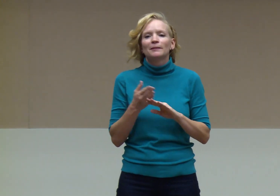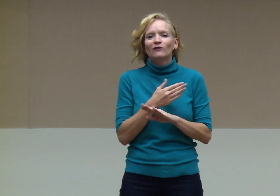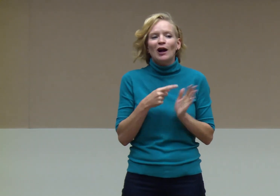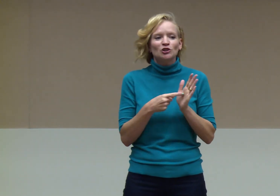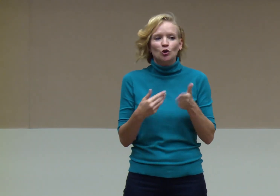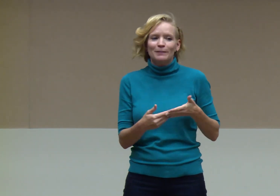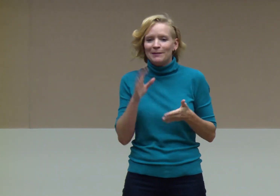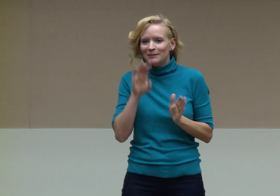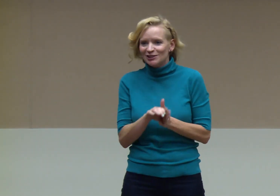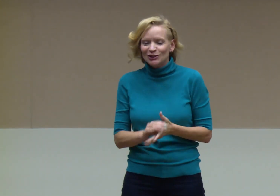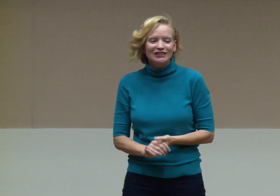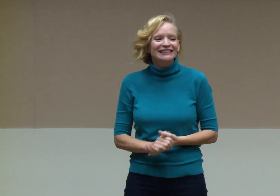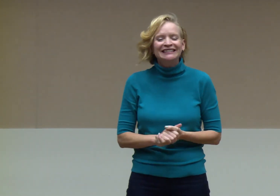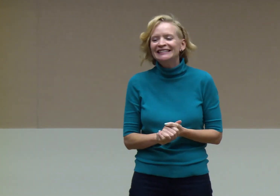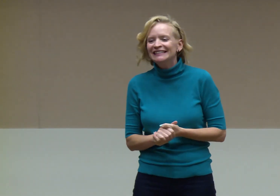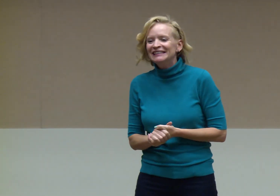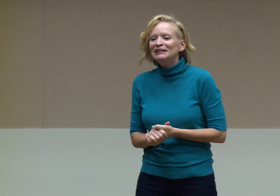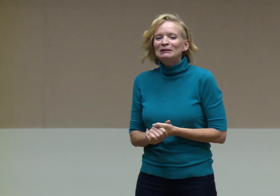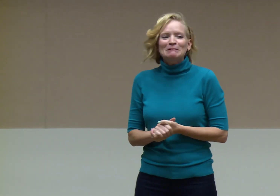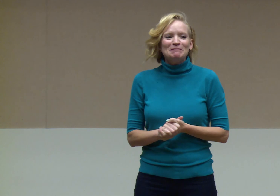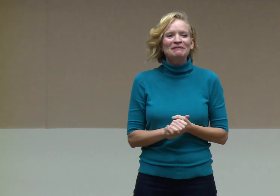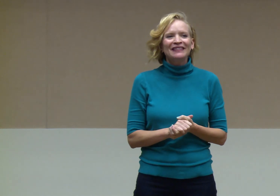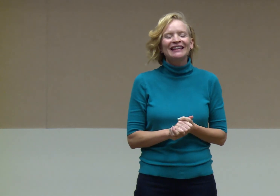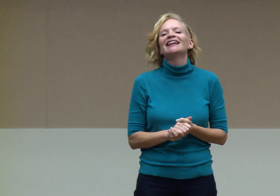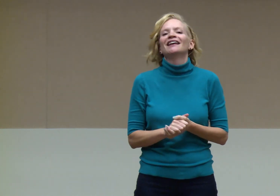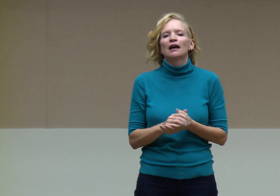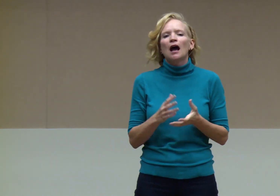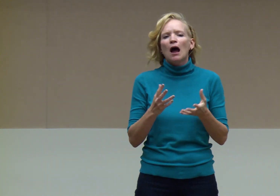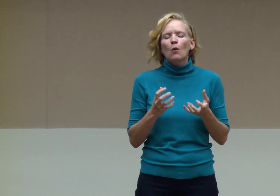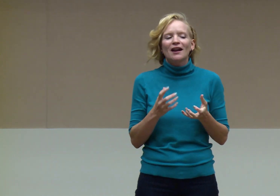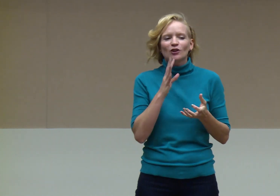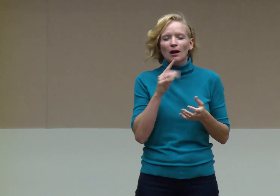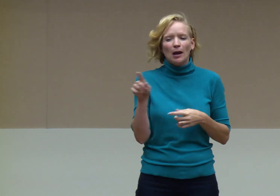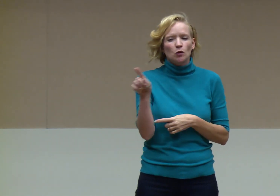and before I show you baby pictures,